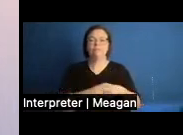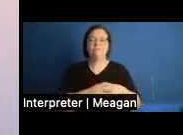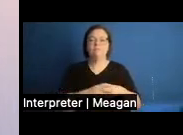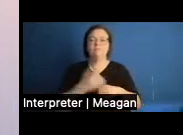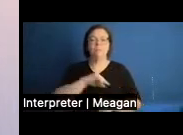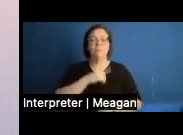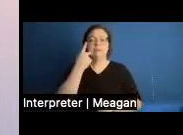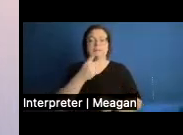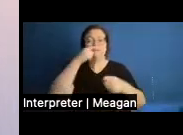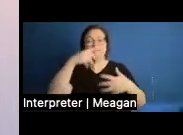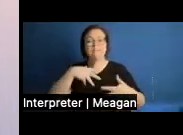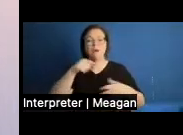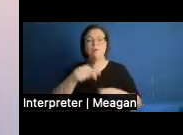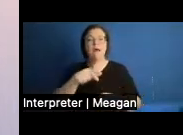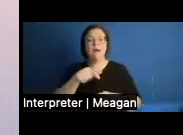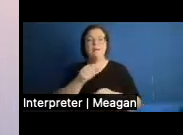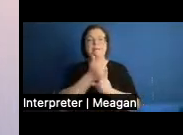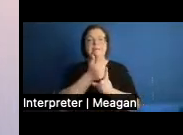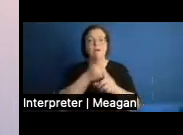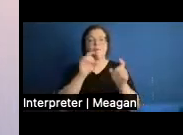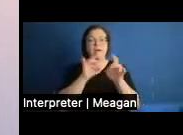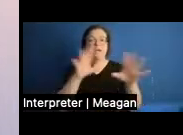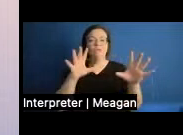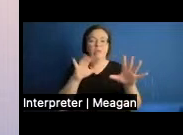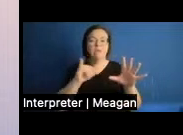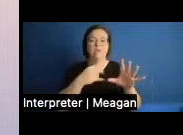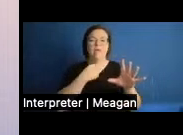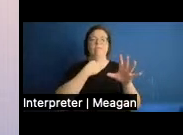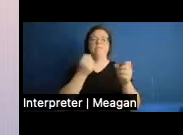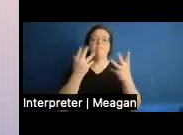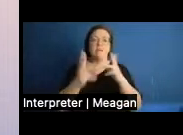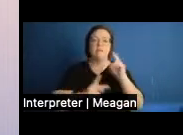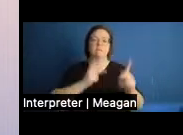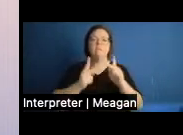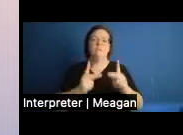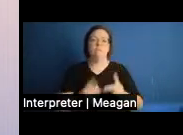We see despair and the self hatred that clogs the lives of so many materially comfortable citizens.”